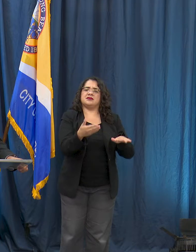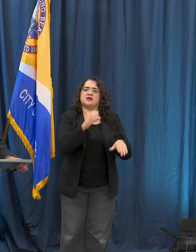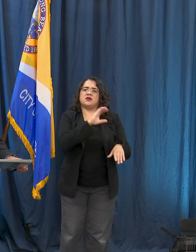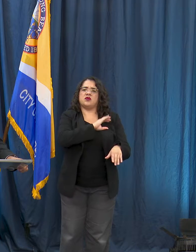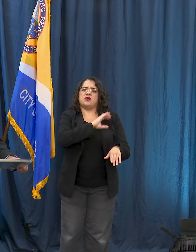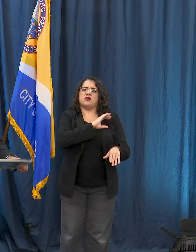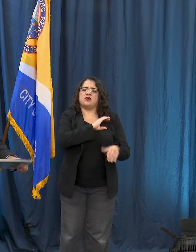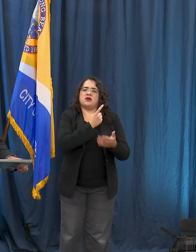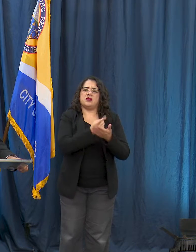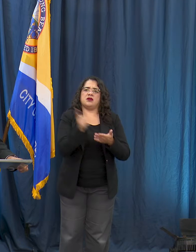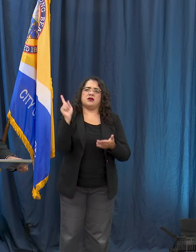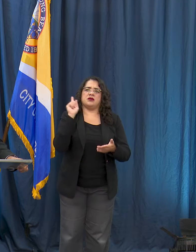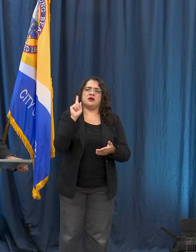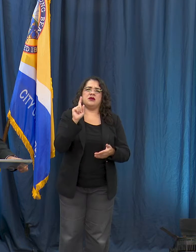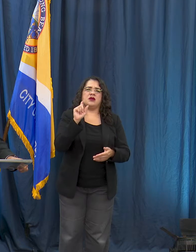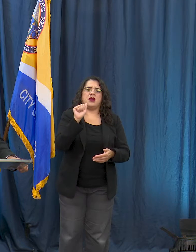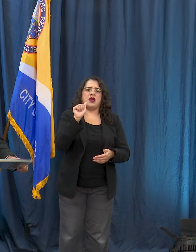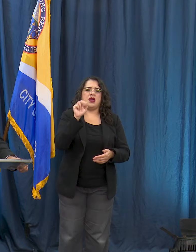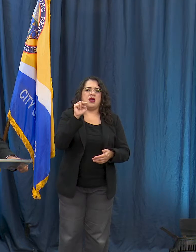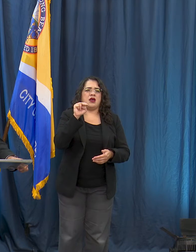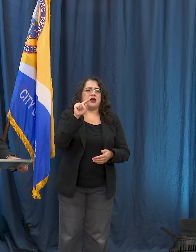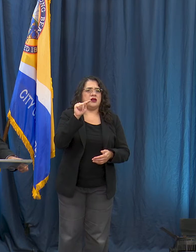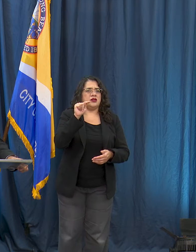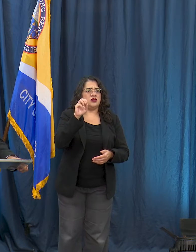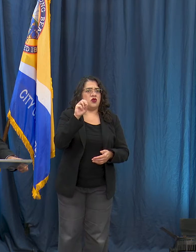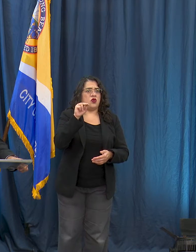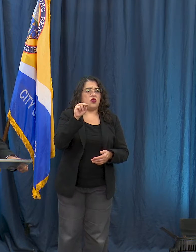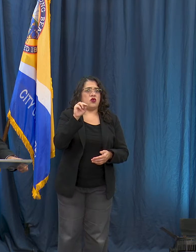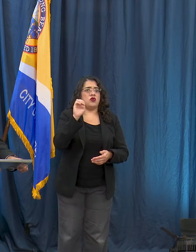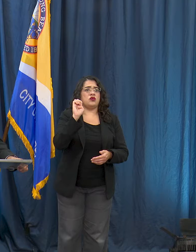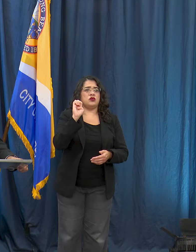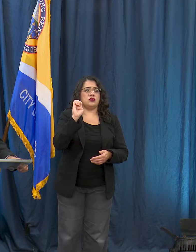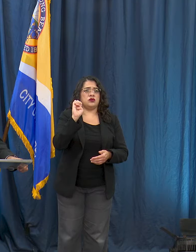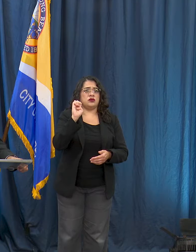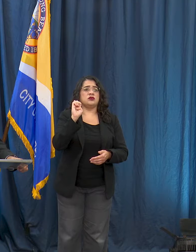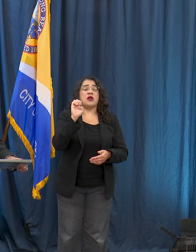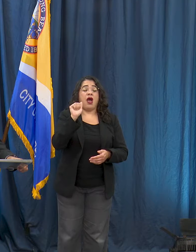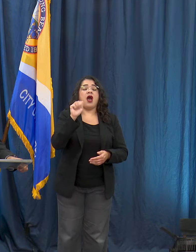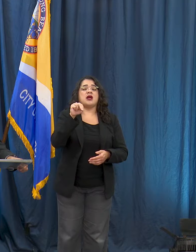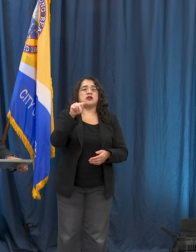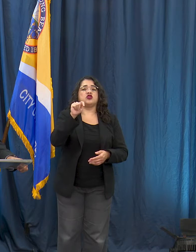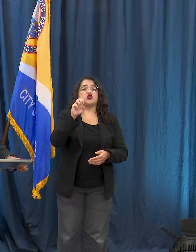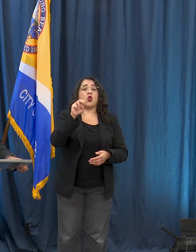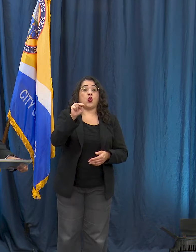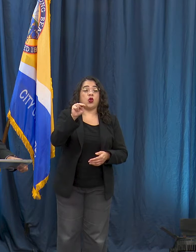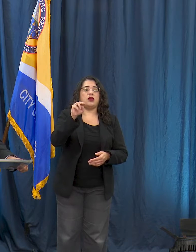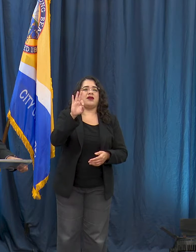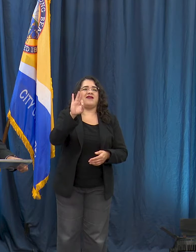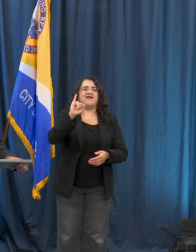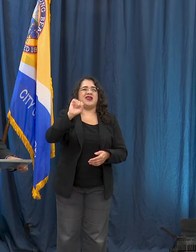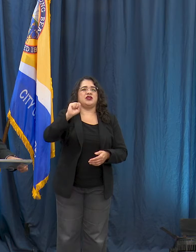last week, Officer Anton Fischer. It's very tragic I will say for